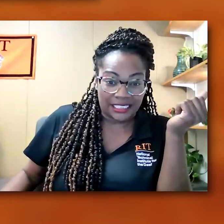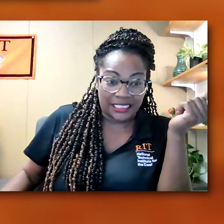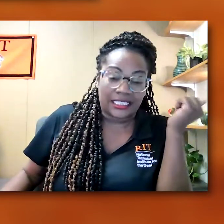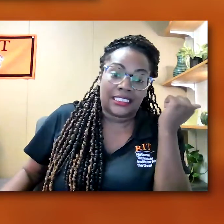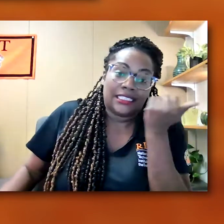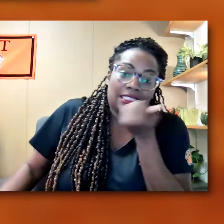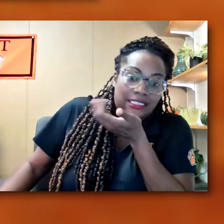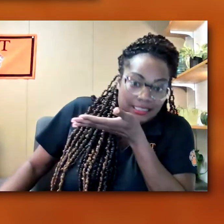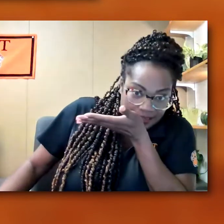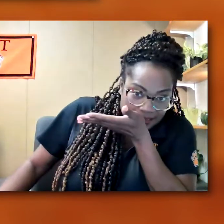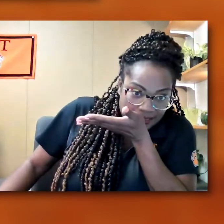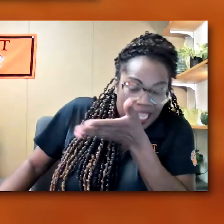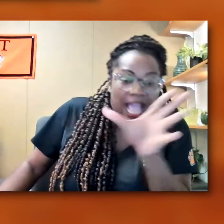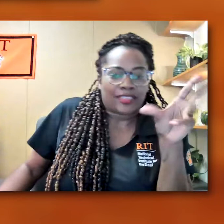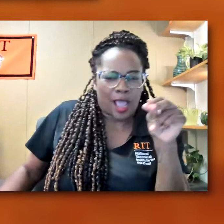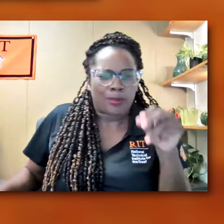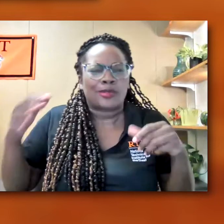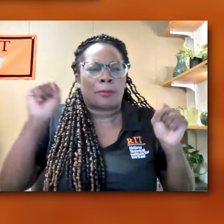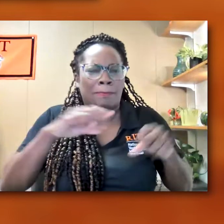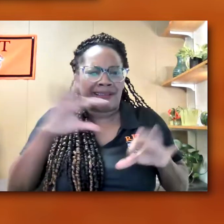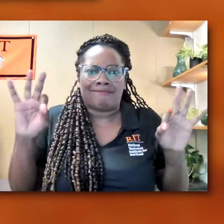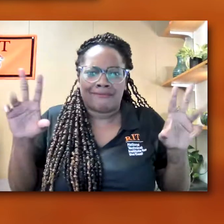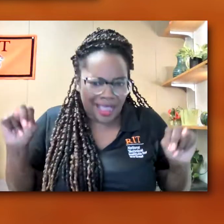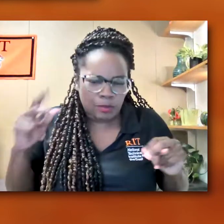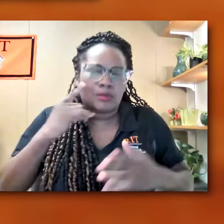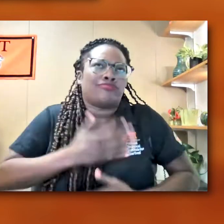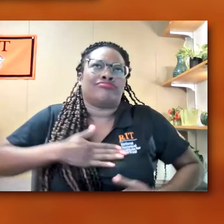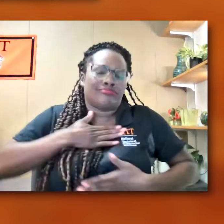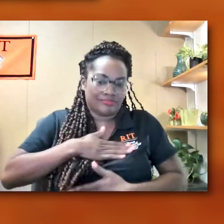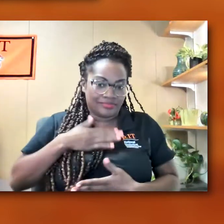Do you know what the right answer is? No! Science is not boring.